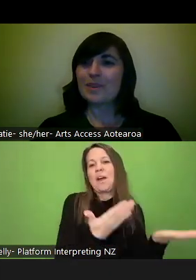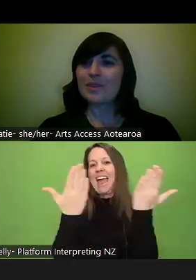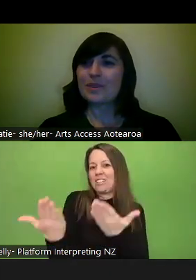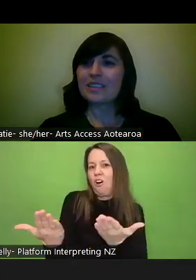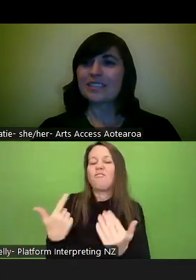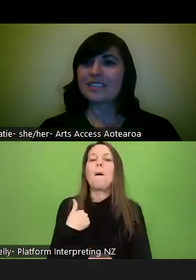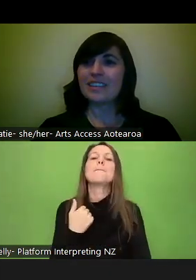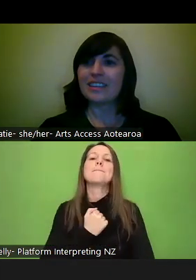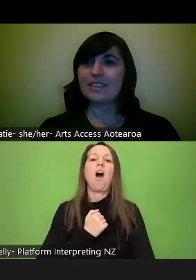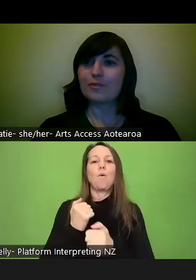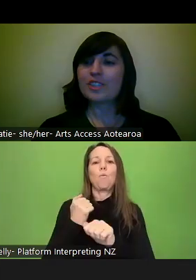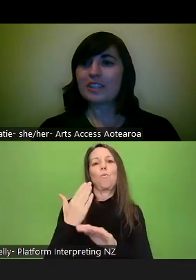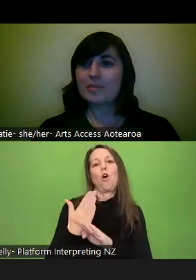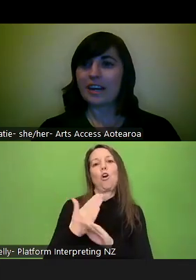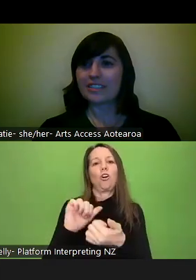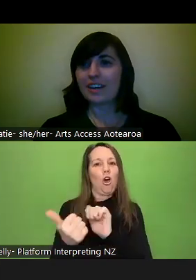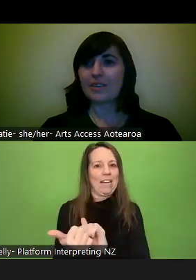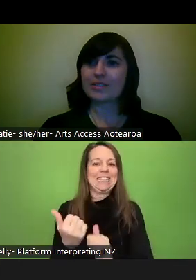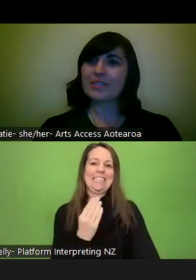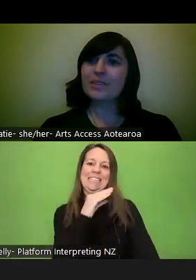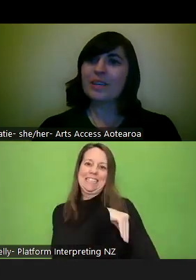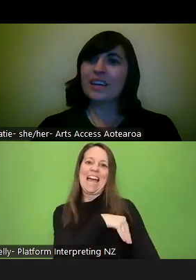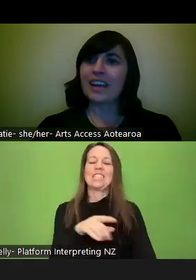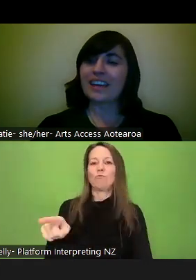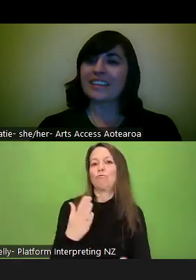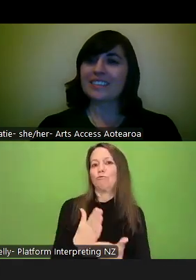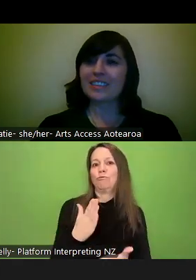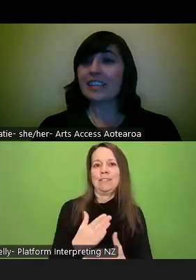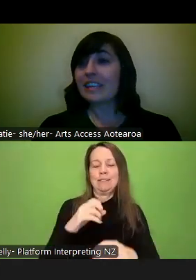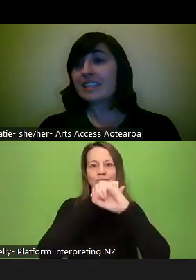Who is the visionary behind Taha Hotu, and the Lead